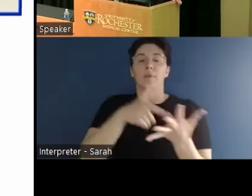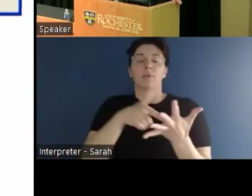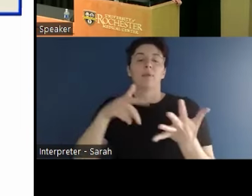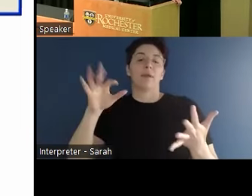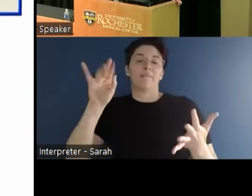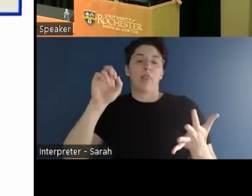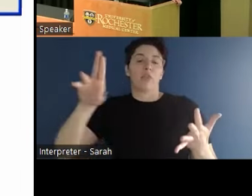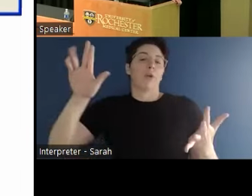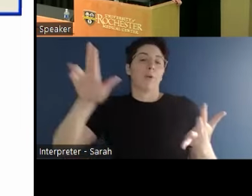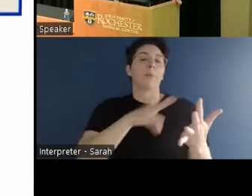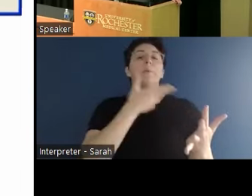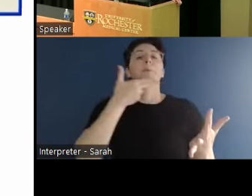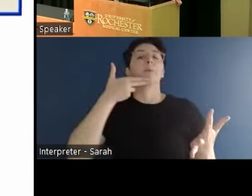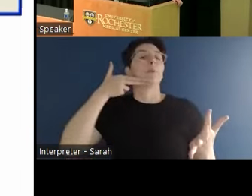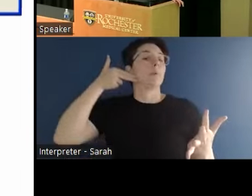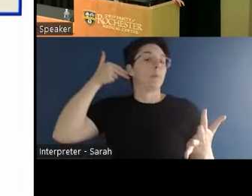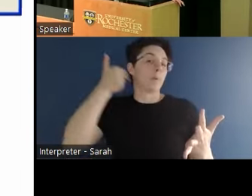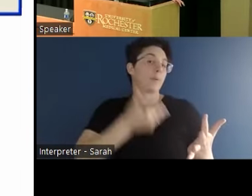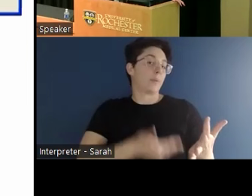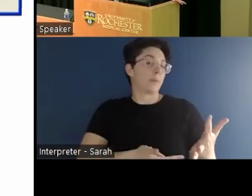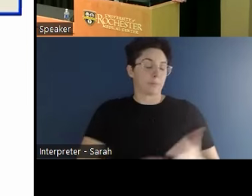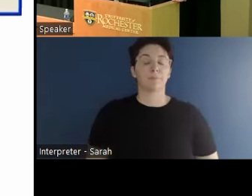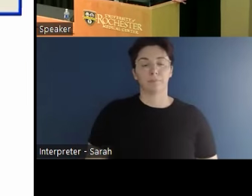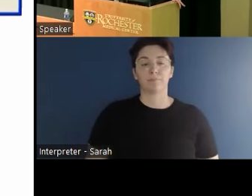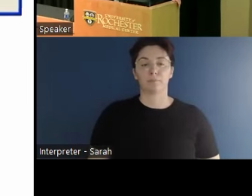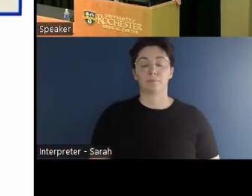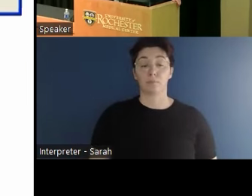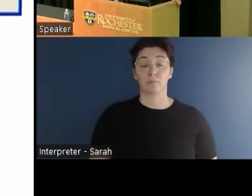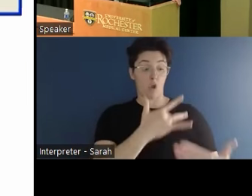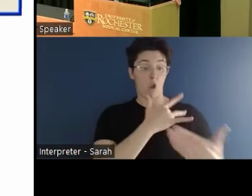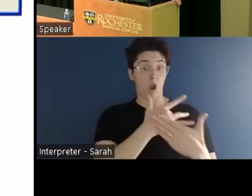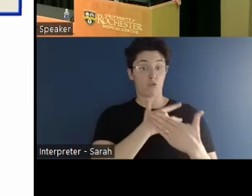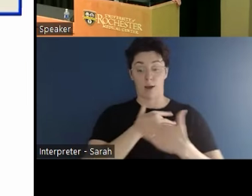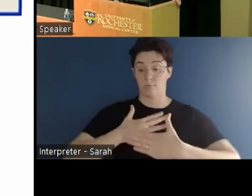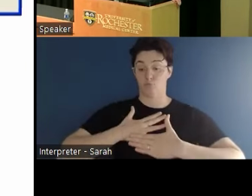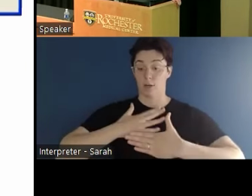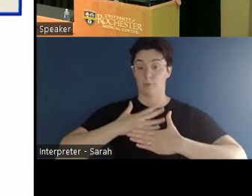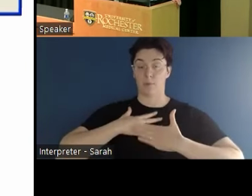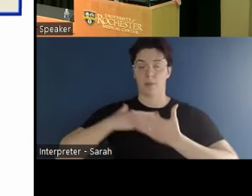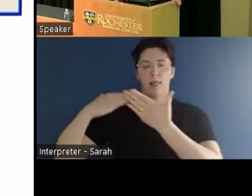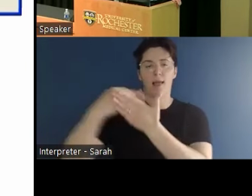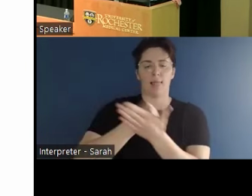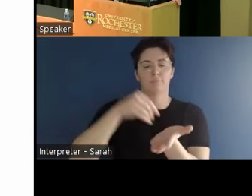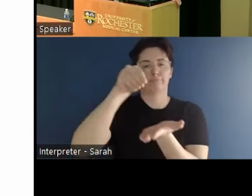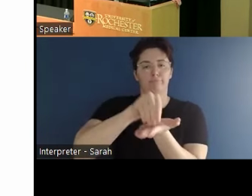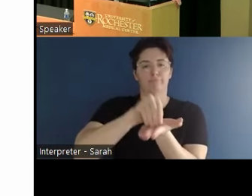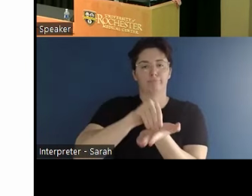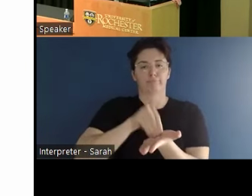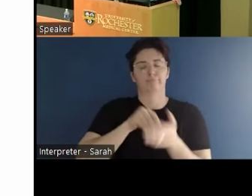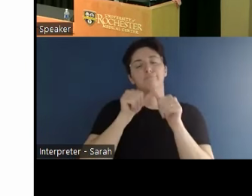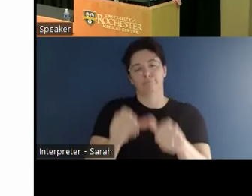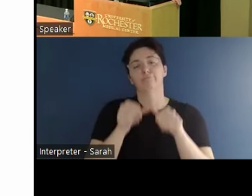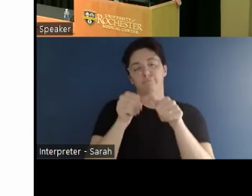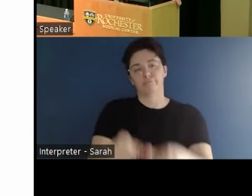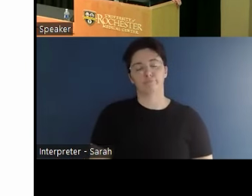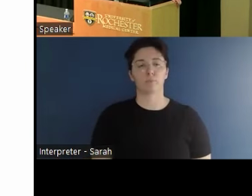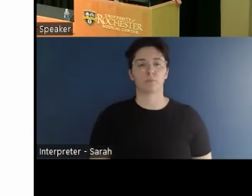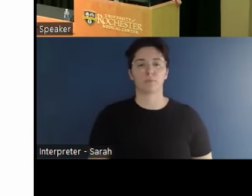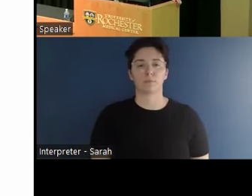line during that heart rate and respiration rate were collected continuously I then used a group by